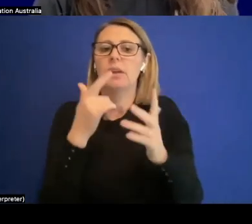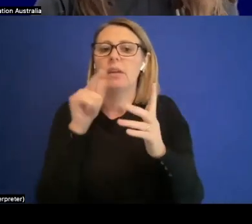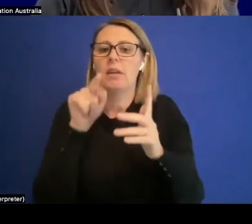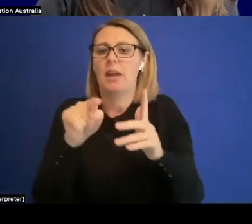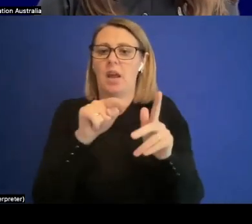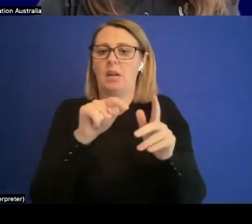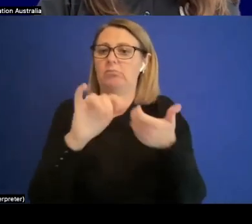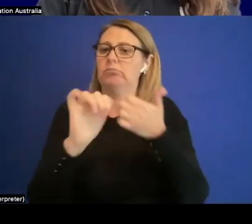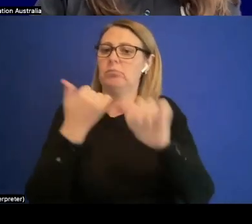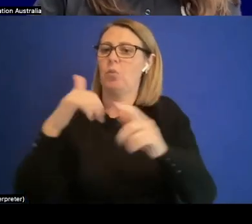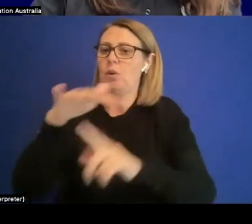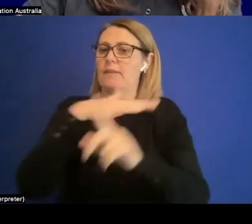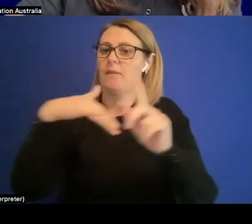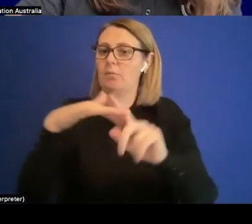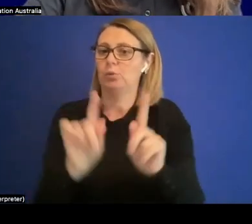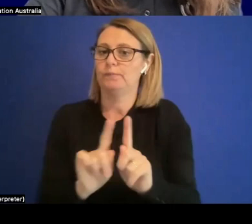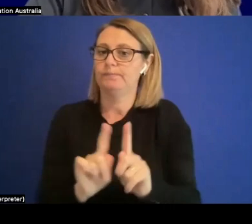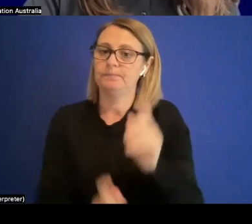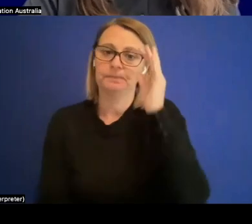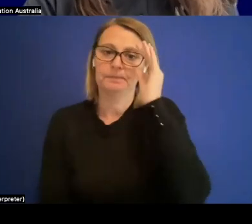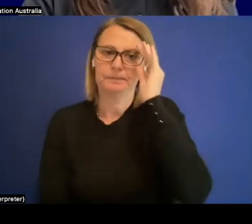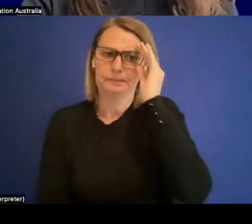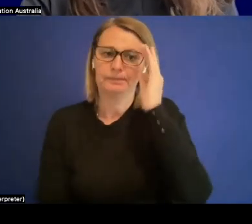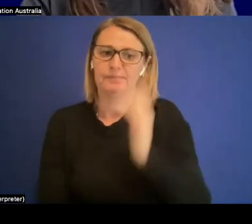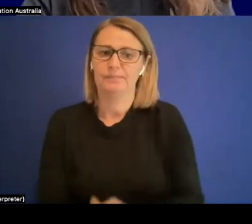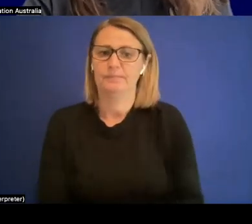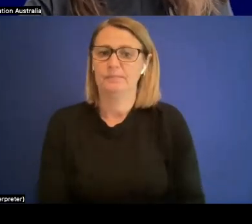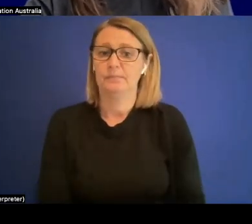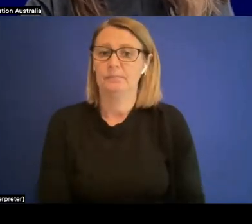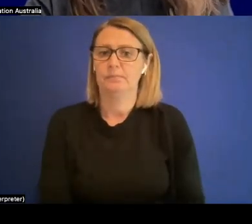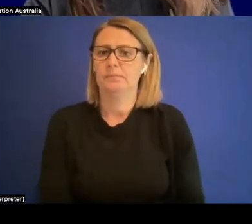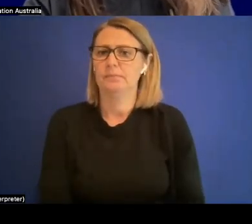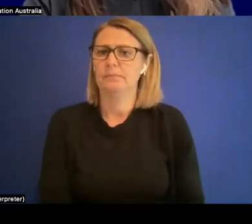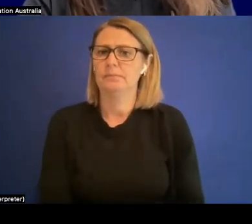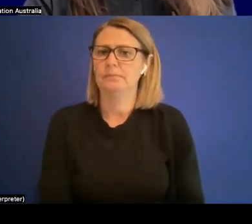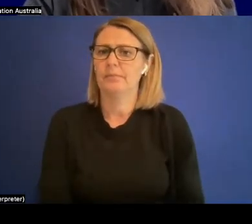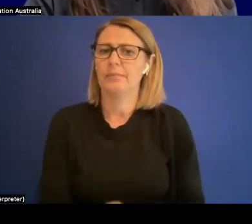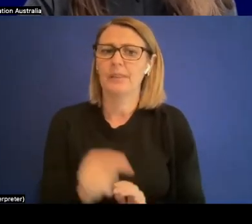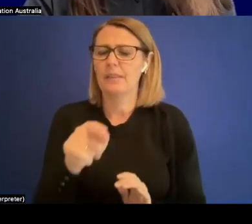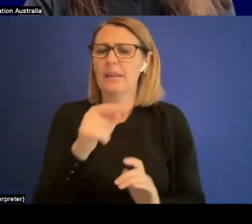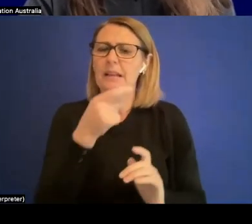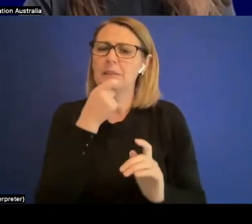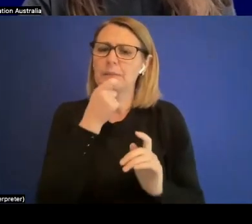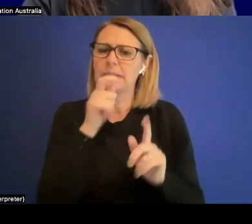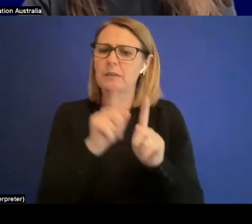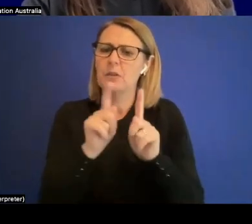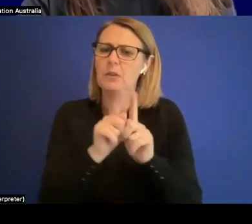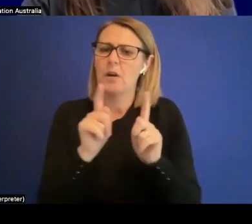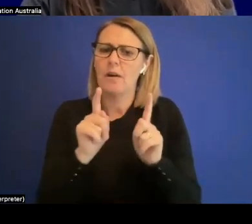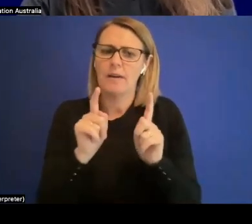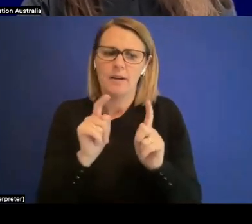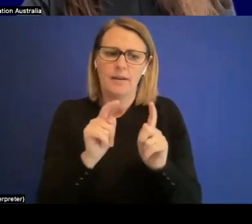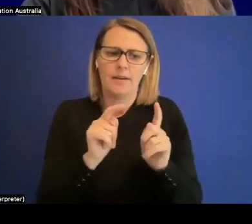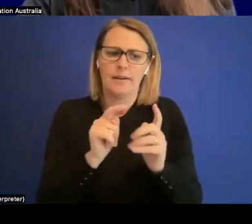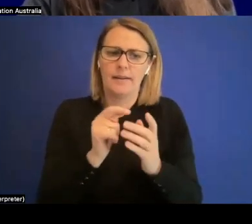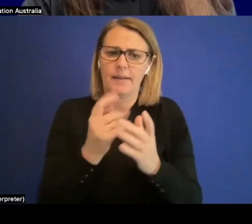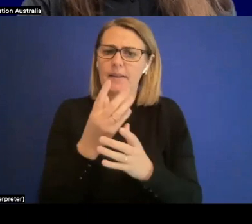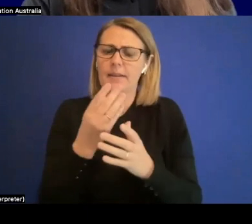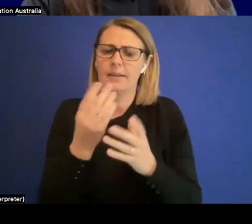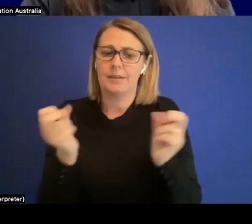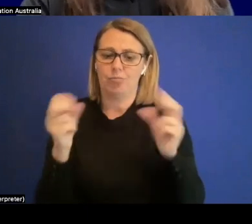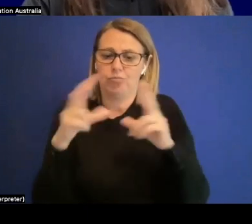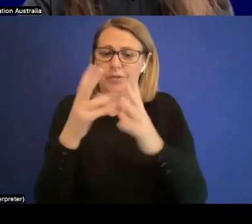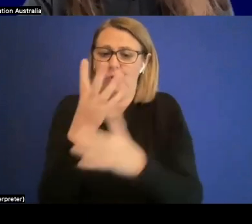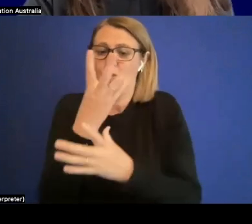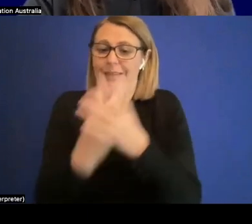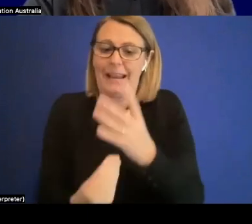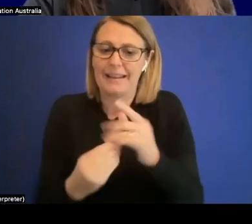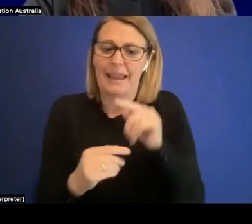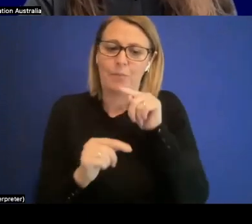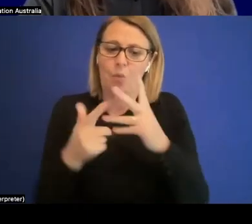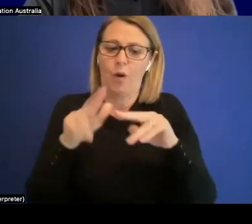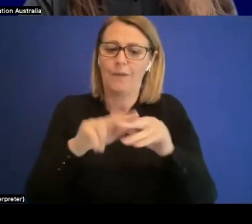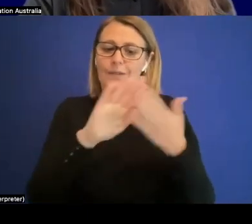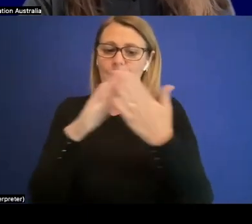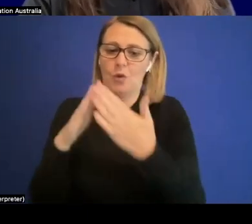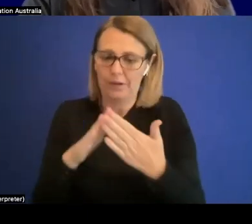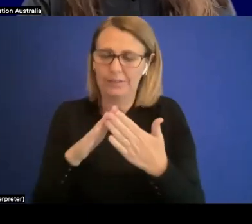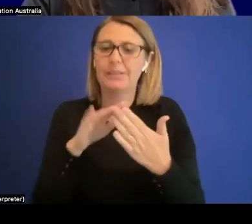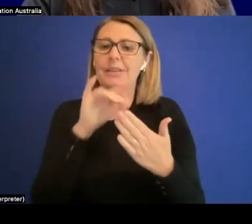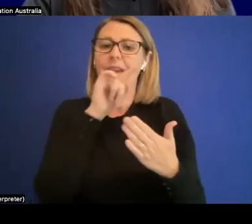activities. I guess they're a bit of a bridge to society and a bridge to the hearing and sighted